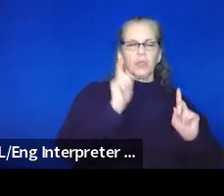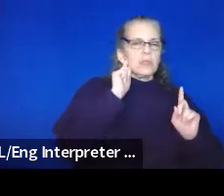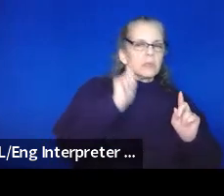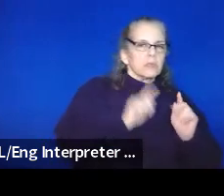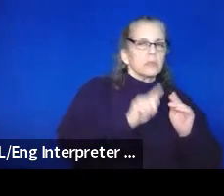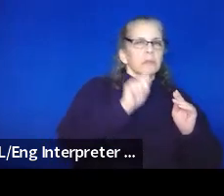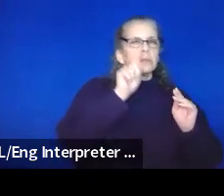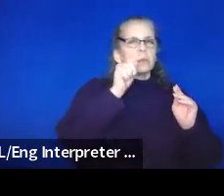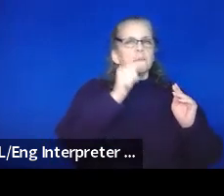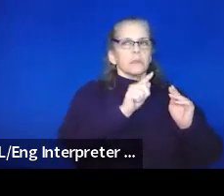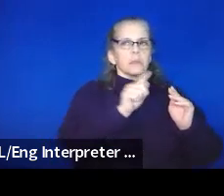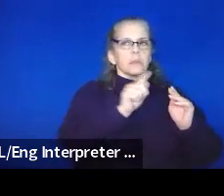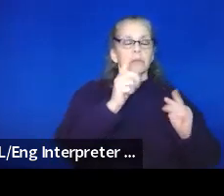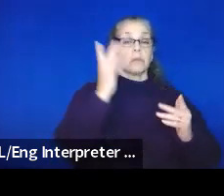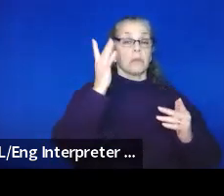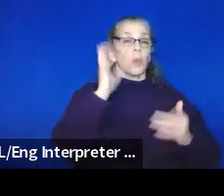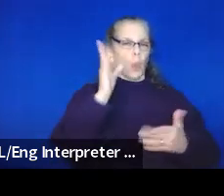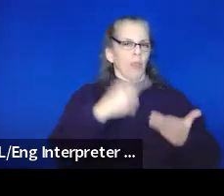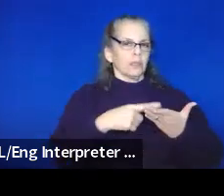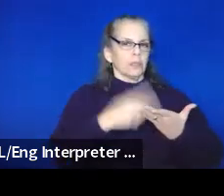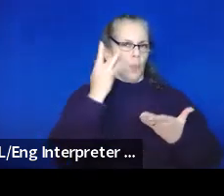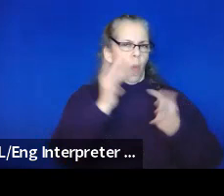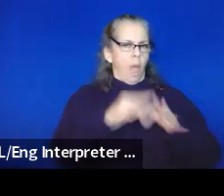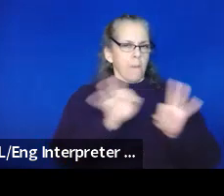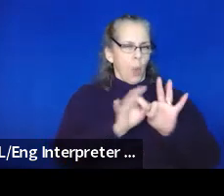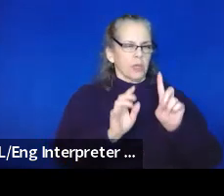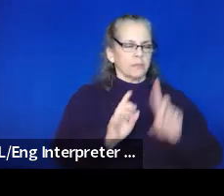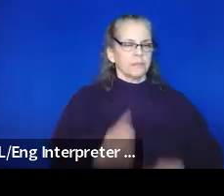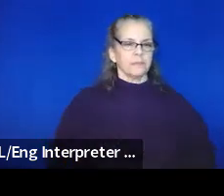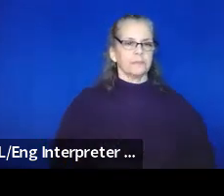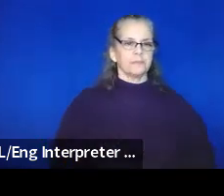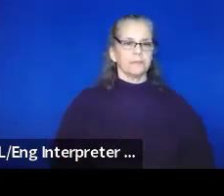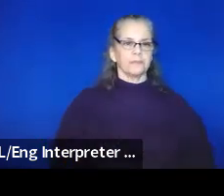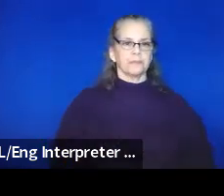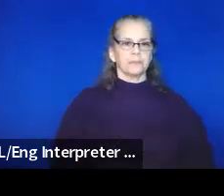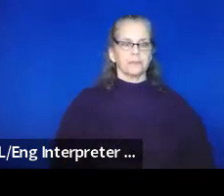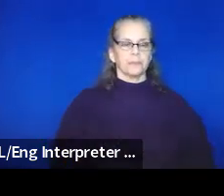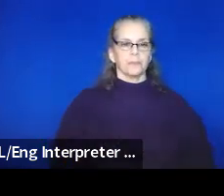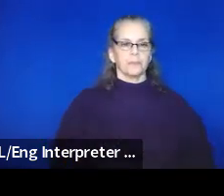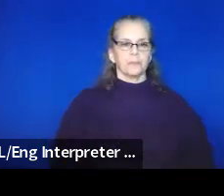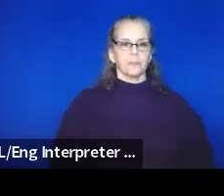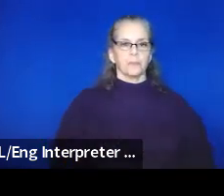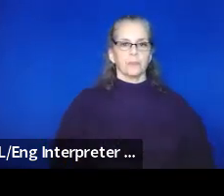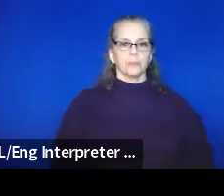so important. So, I'm going to touch play two different